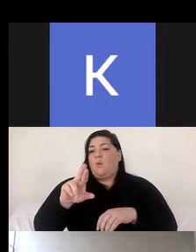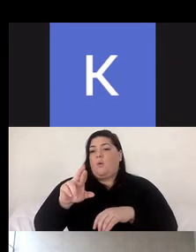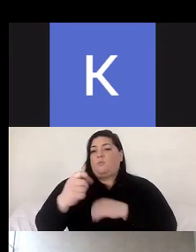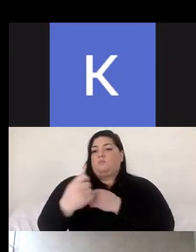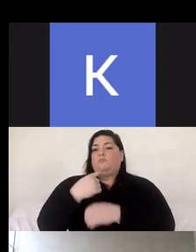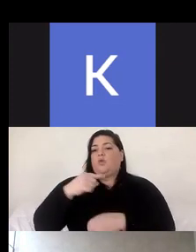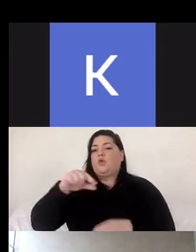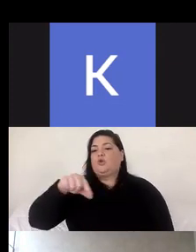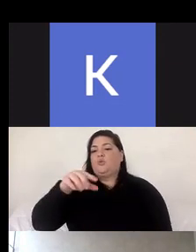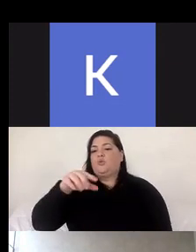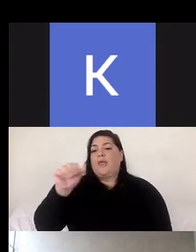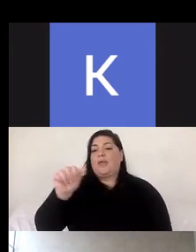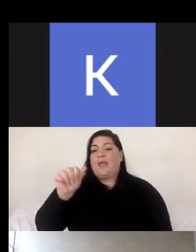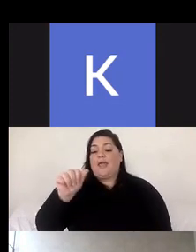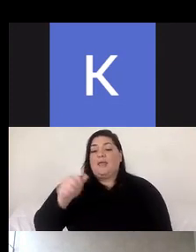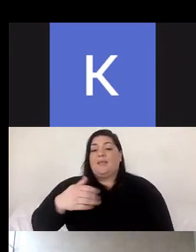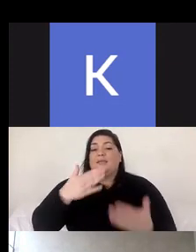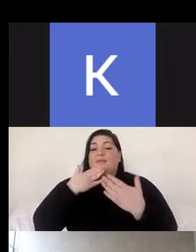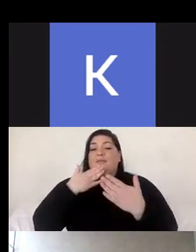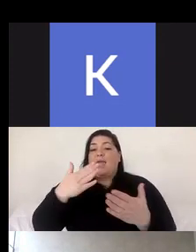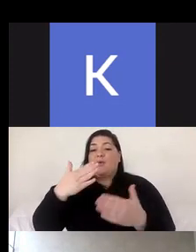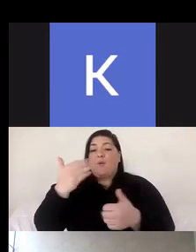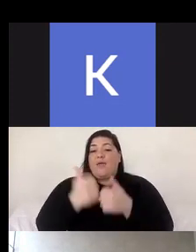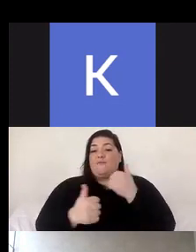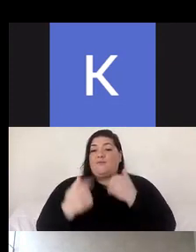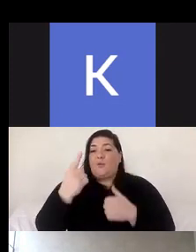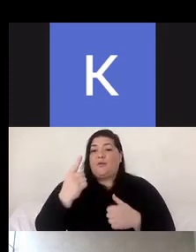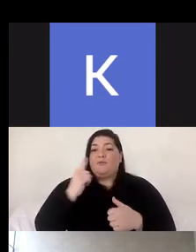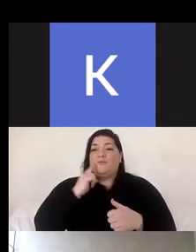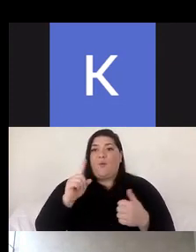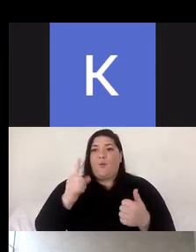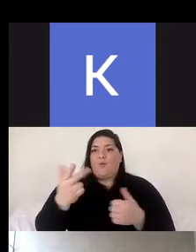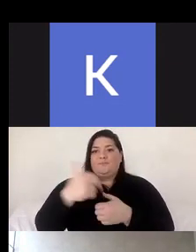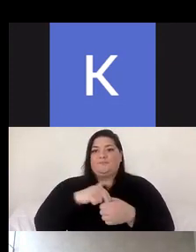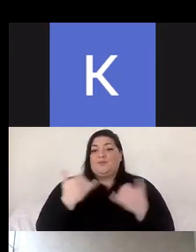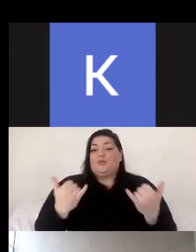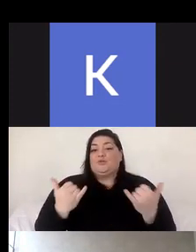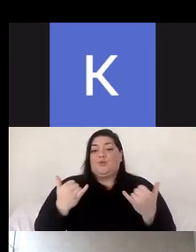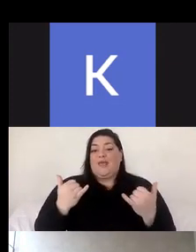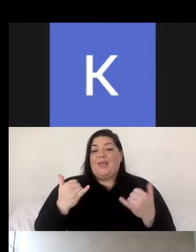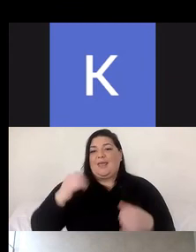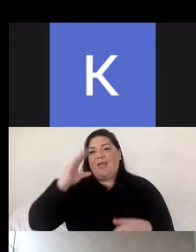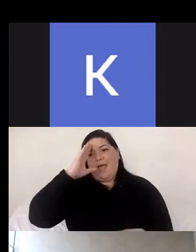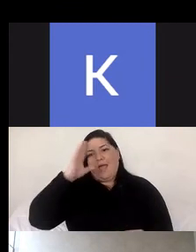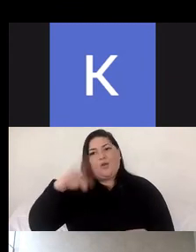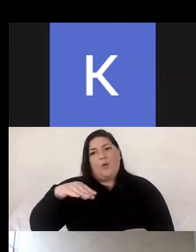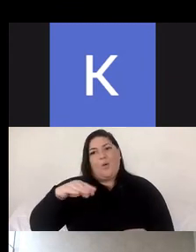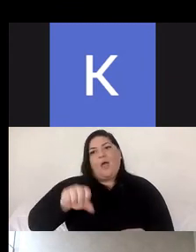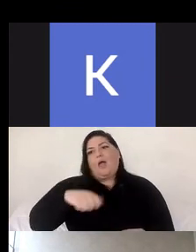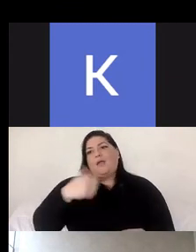but thank you everyone for being here with us today. I know this is another one of the highlights